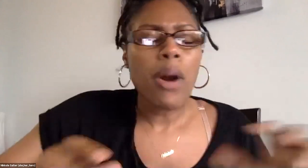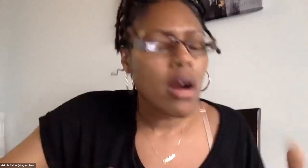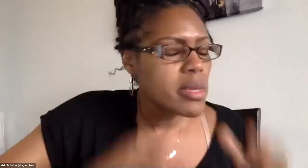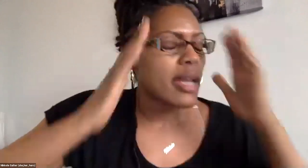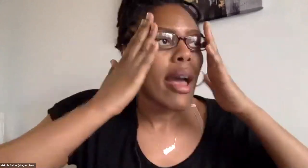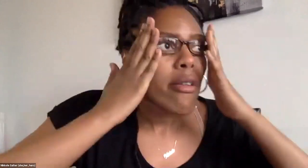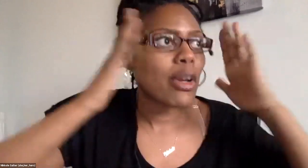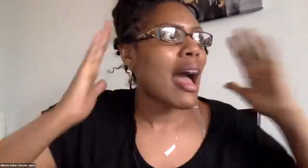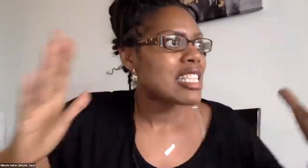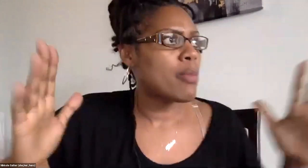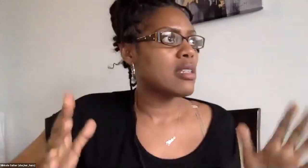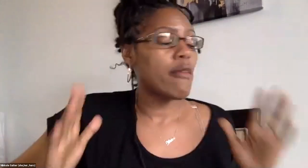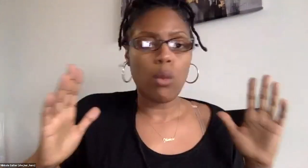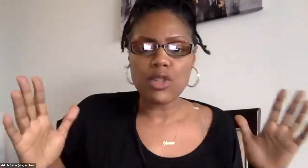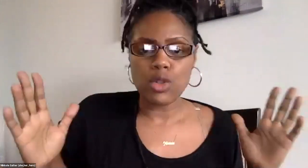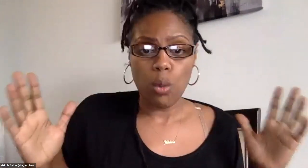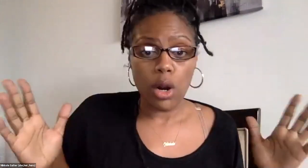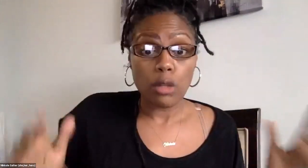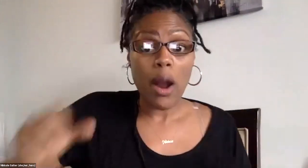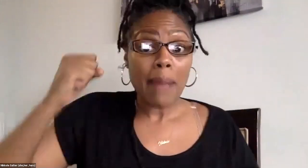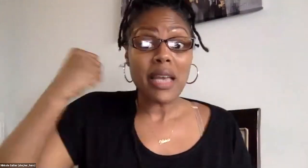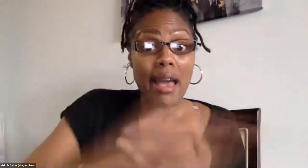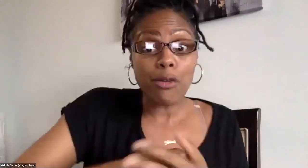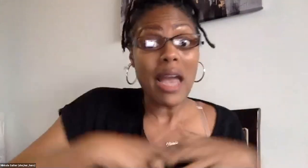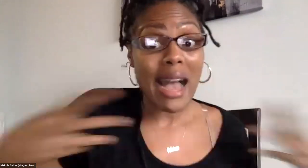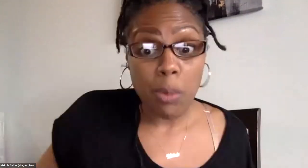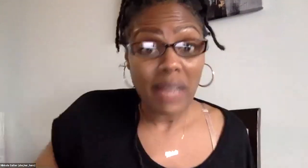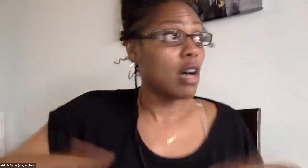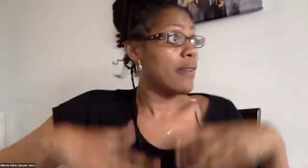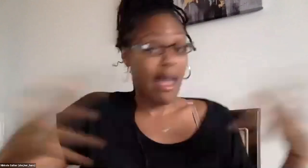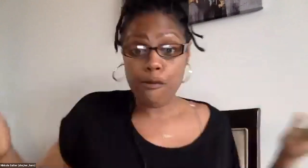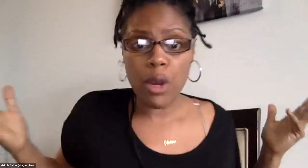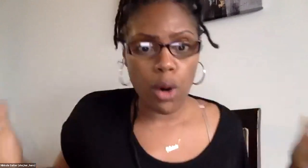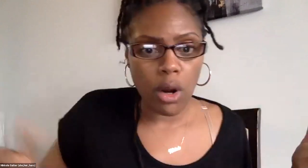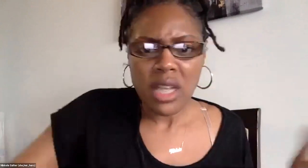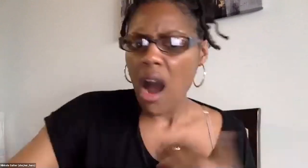permeate every aspect of the Western world, perhaps every aspect of every world.